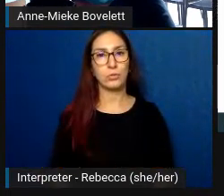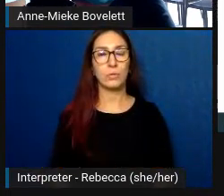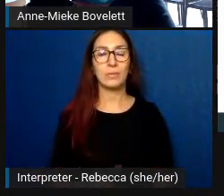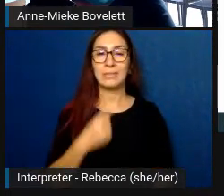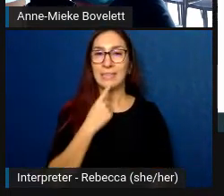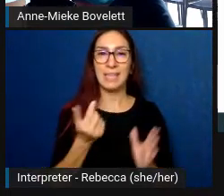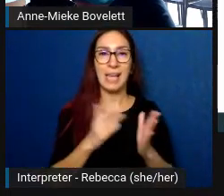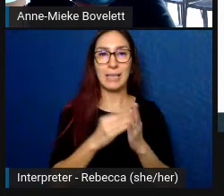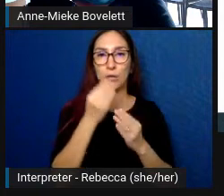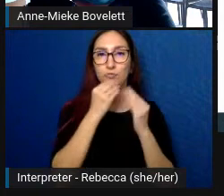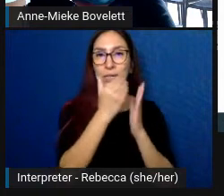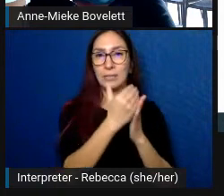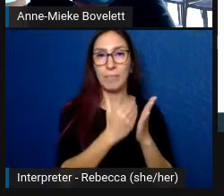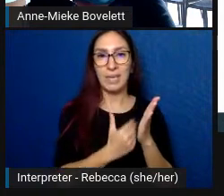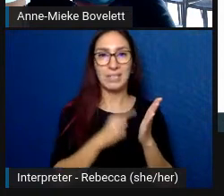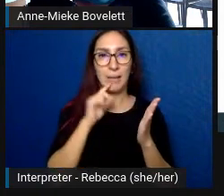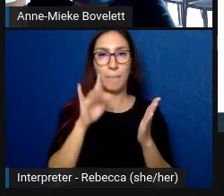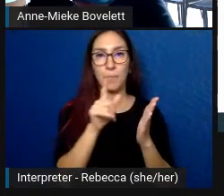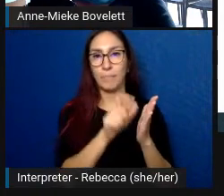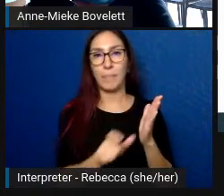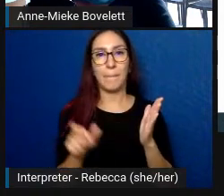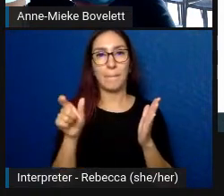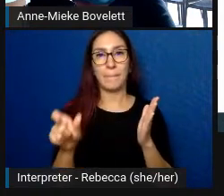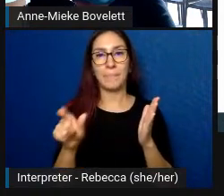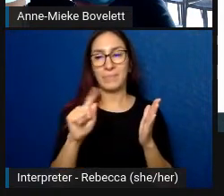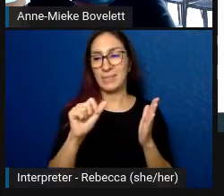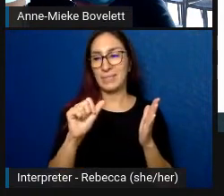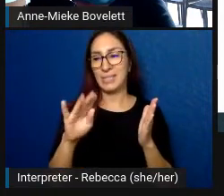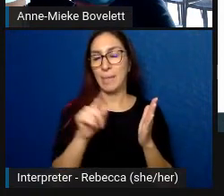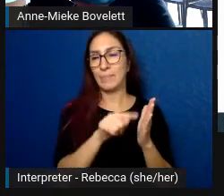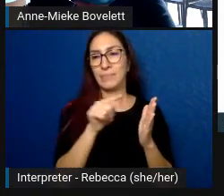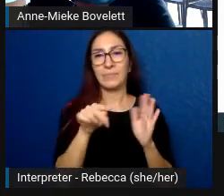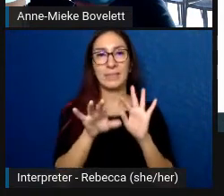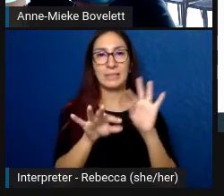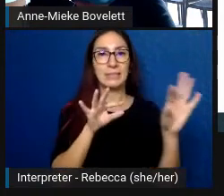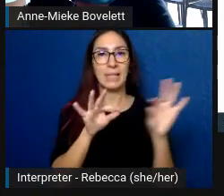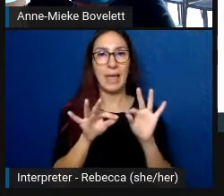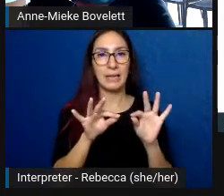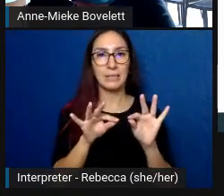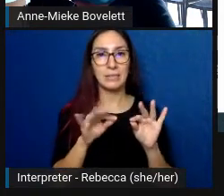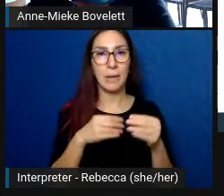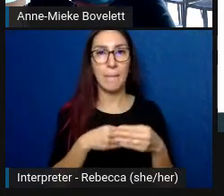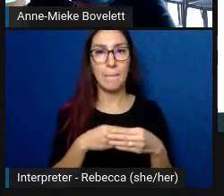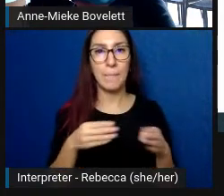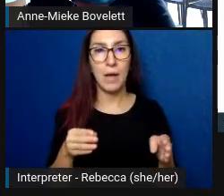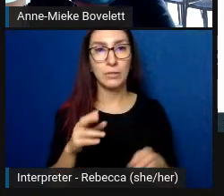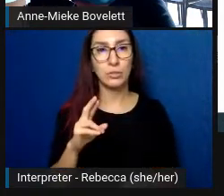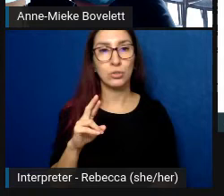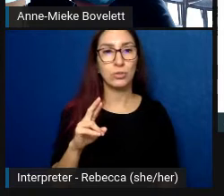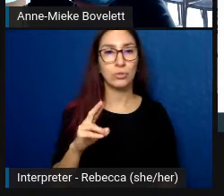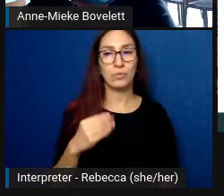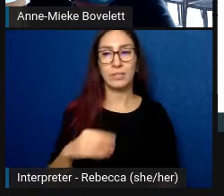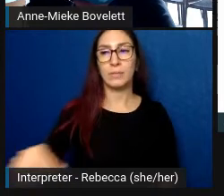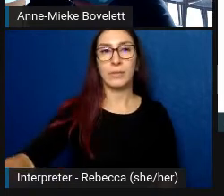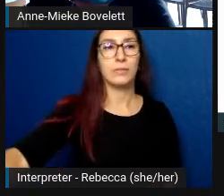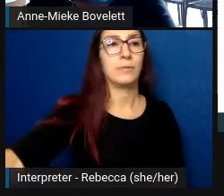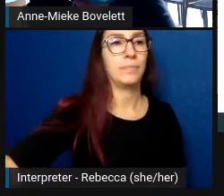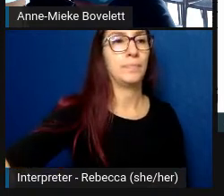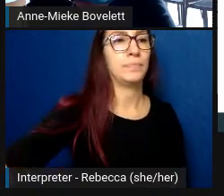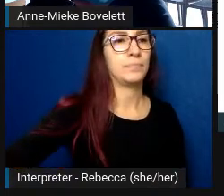I can press tab [screen reader] and select, select combo box recipes. [screen reader]